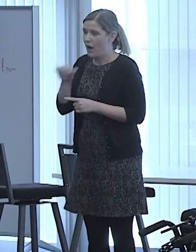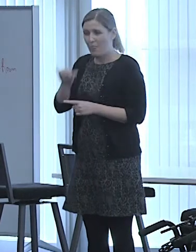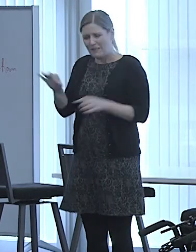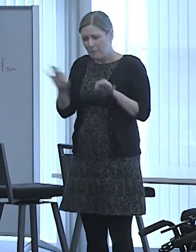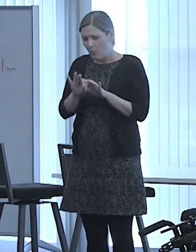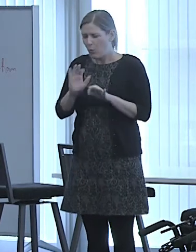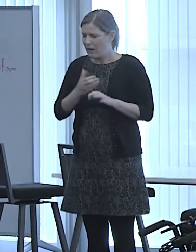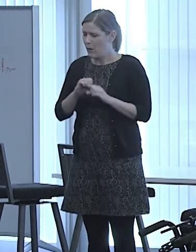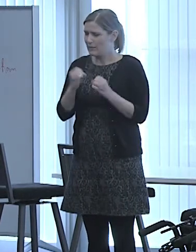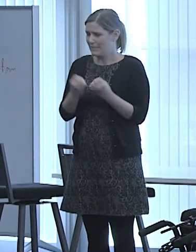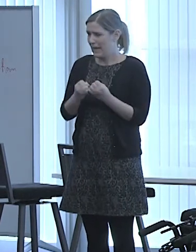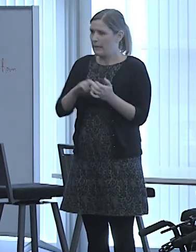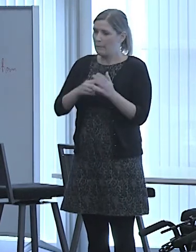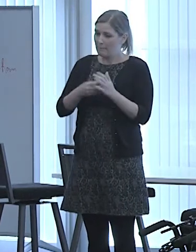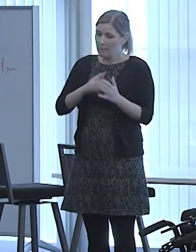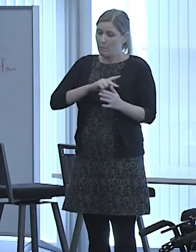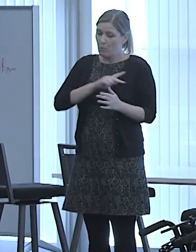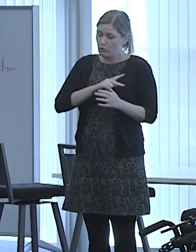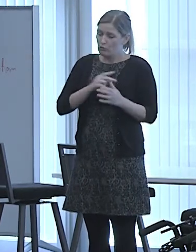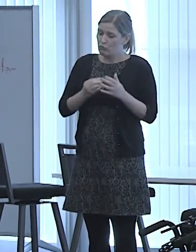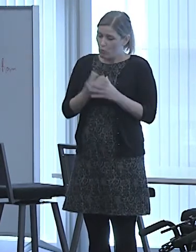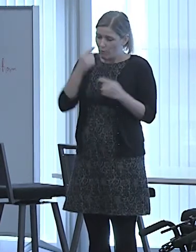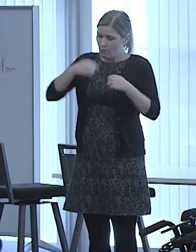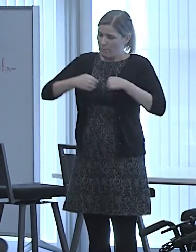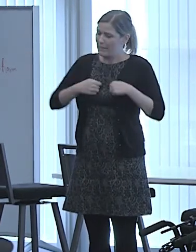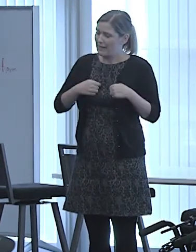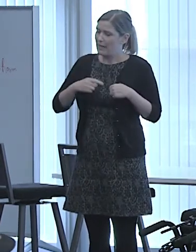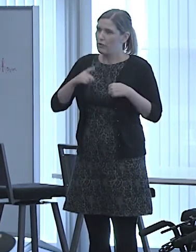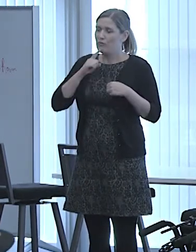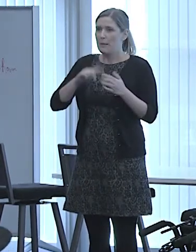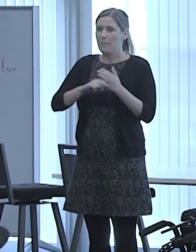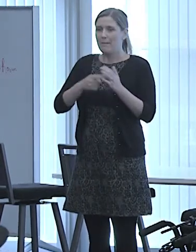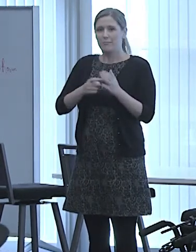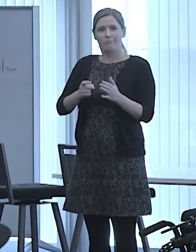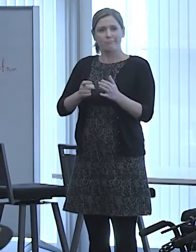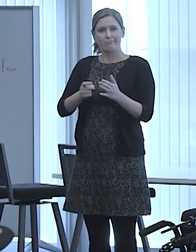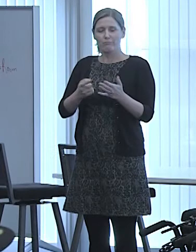Personal growth for me is an imperative to do better, to be decent people